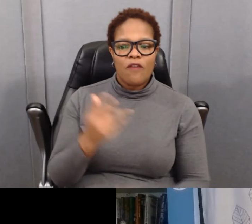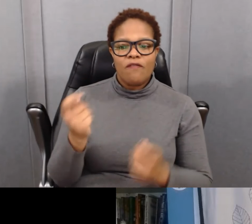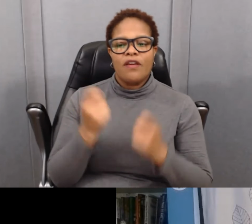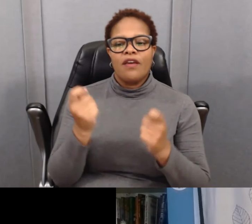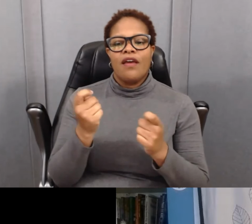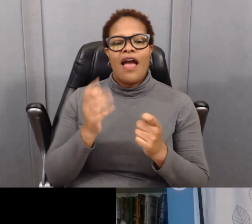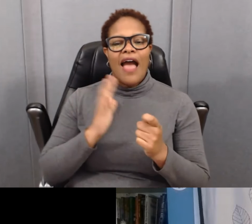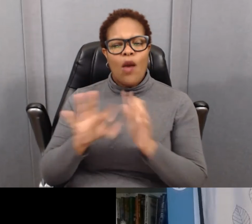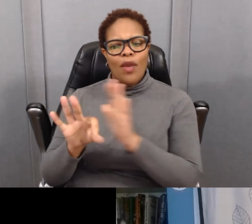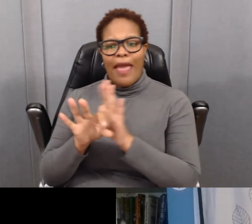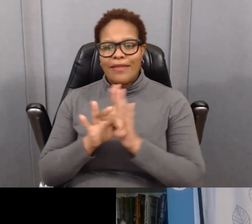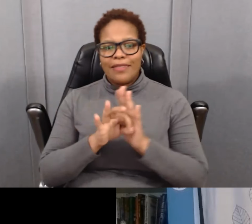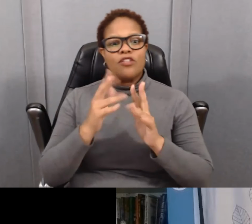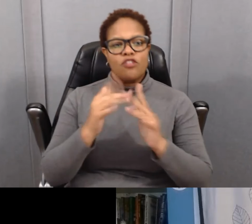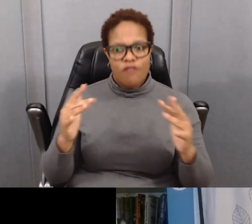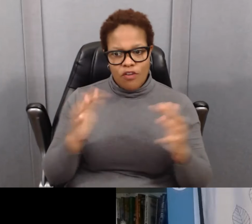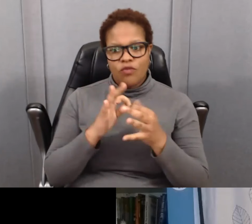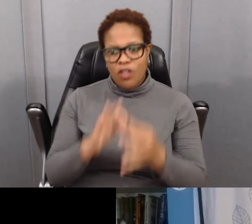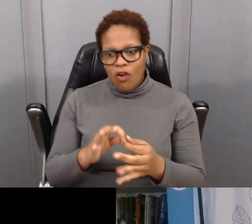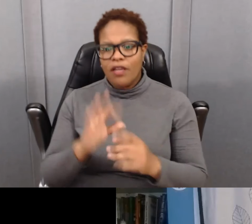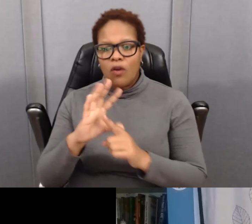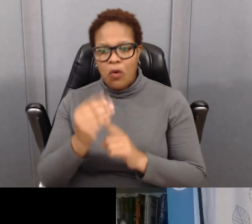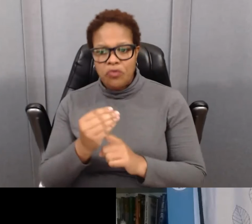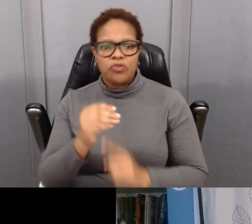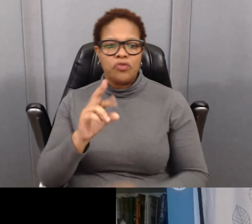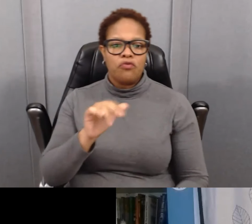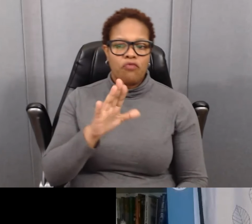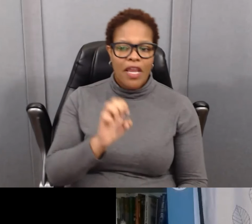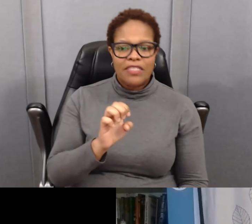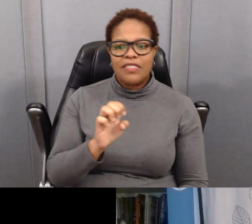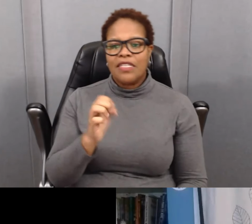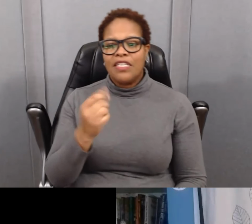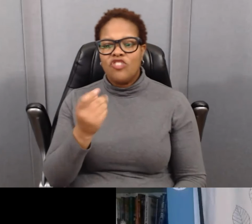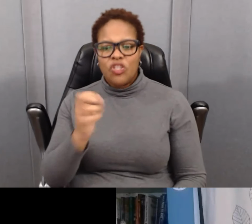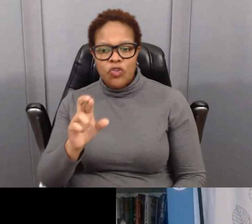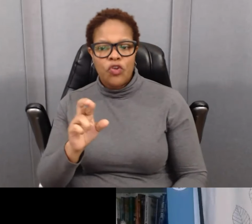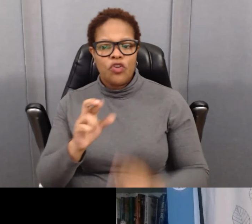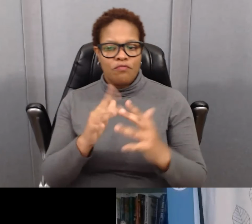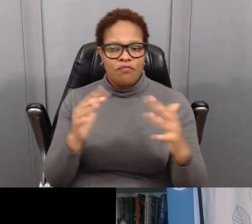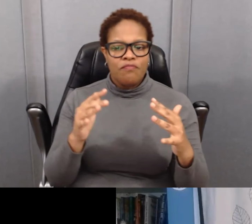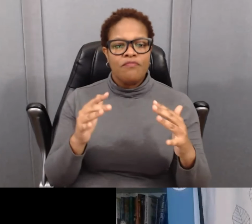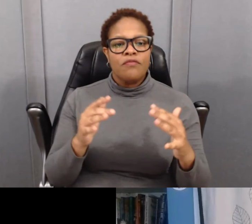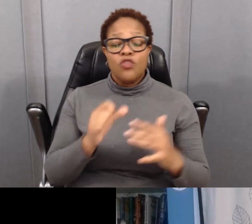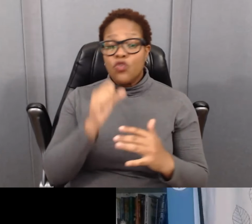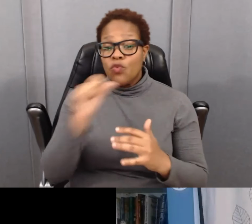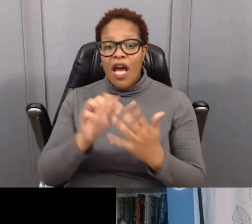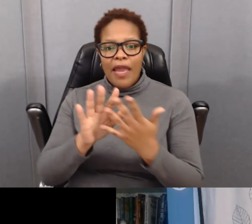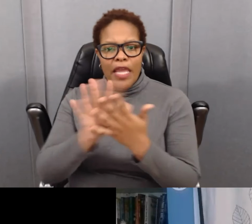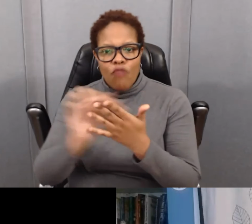regarding culture, race, gender, diversibility, in order not to erase those on stage for our blind patrons.